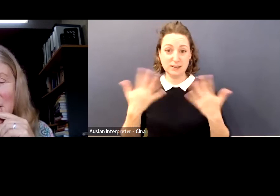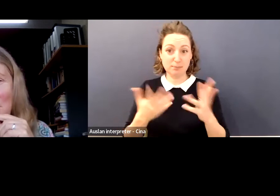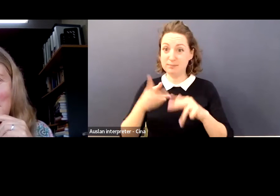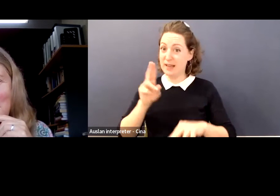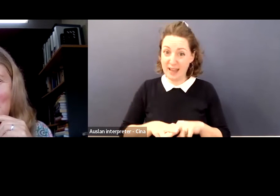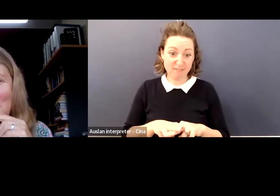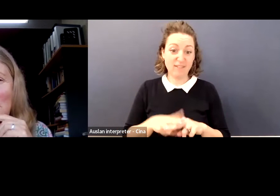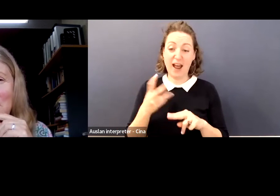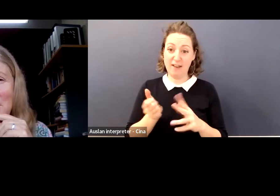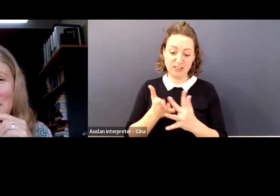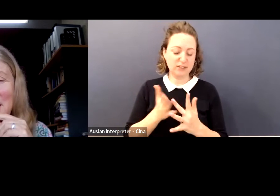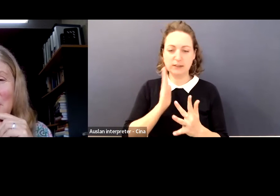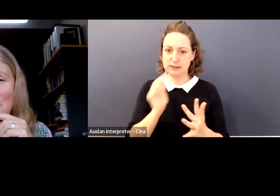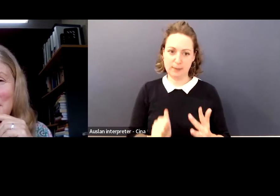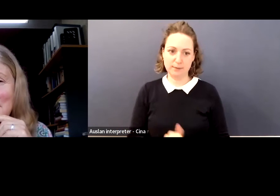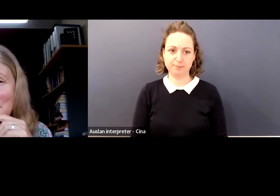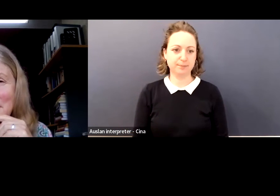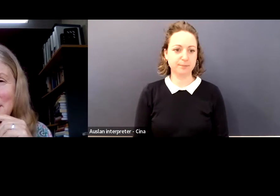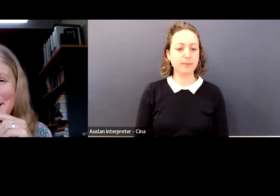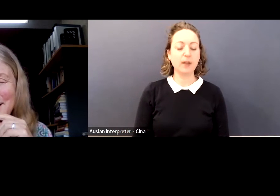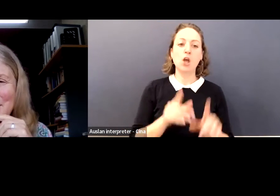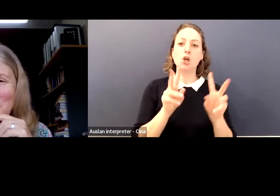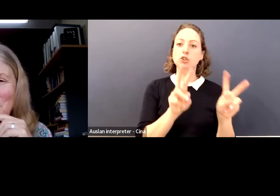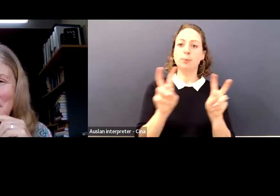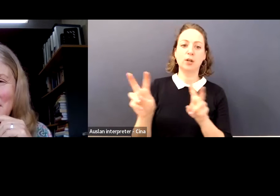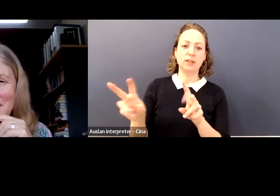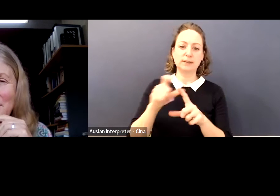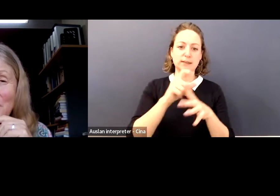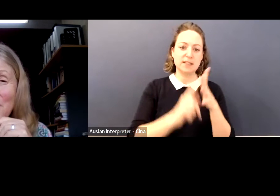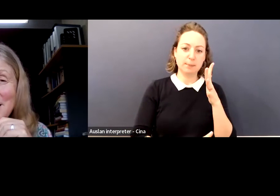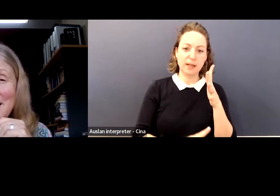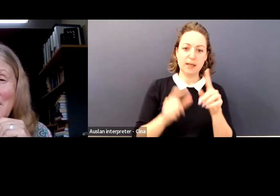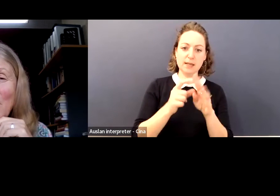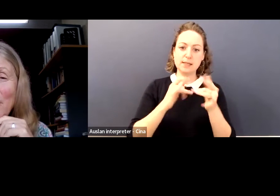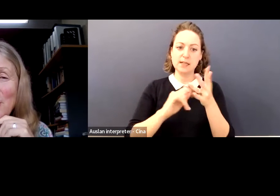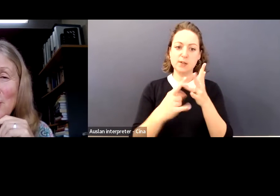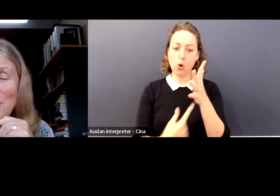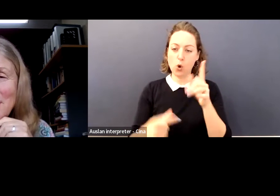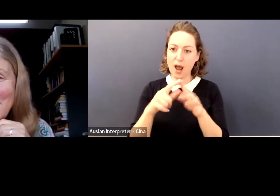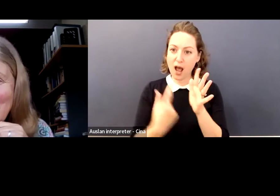In terms of the terminology, the terms disability disorder and difficulty are often used